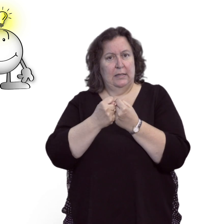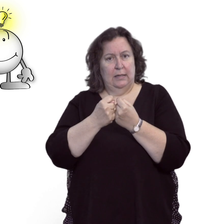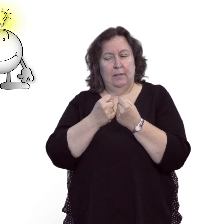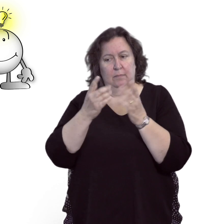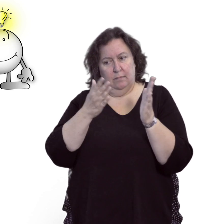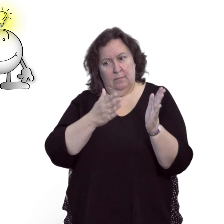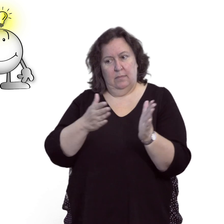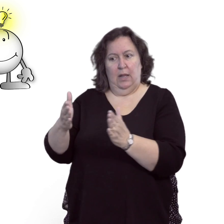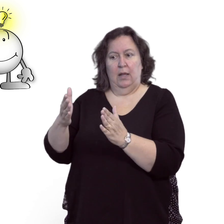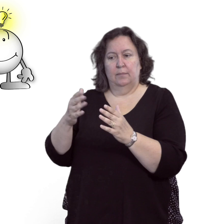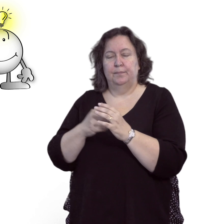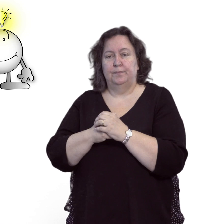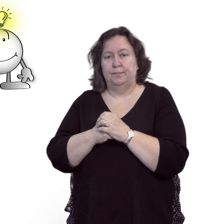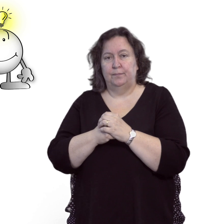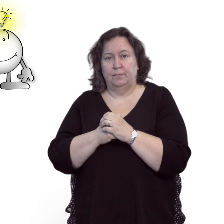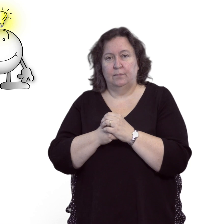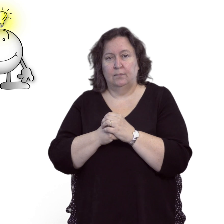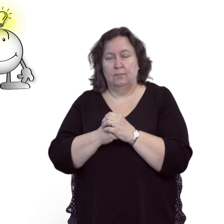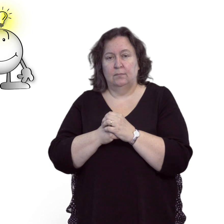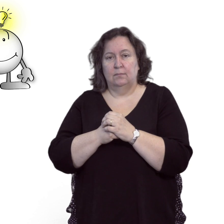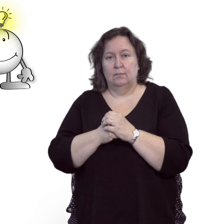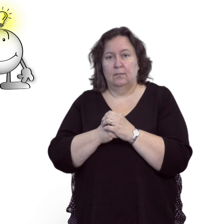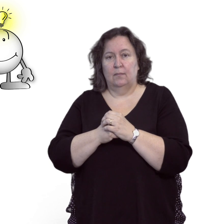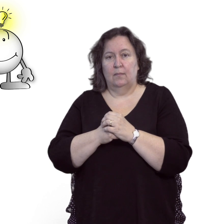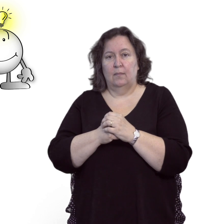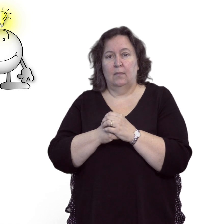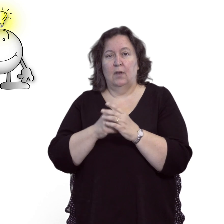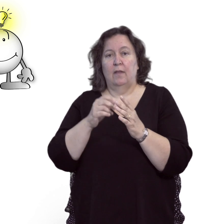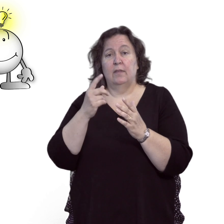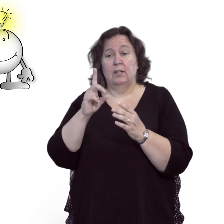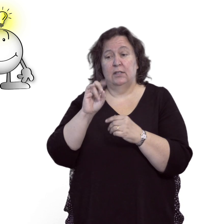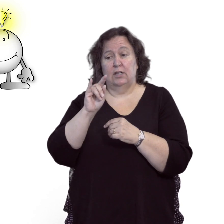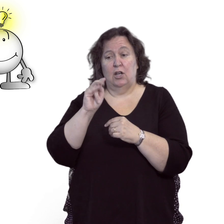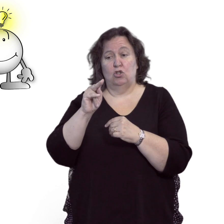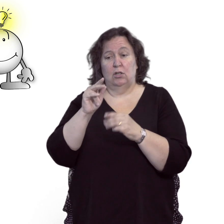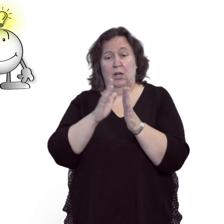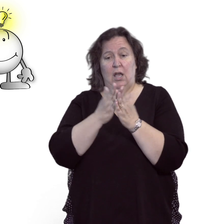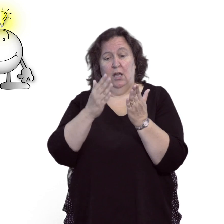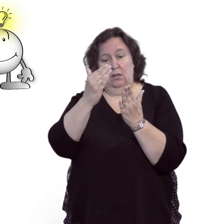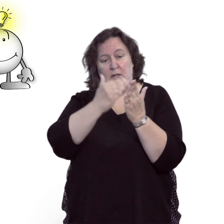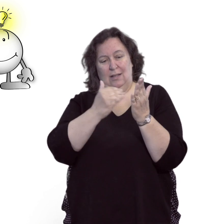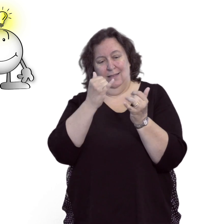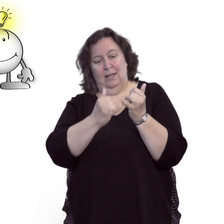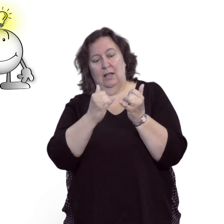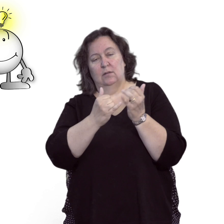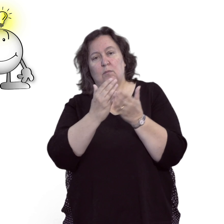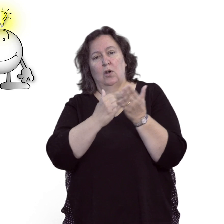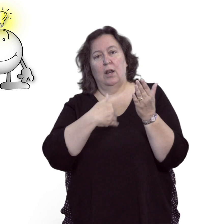The last section of the Discussion Guide contains six appendices and a glossary.